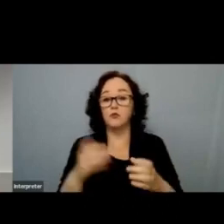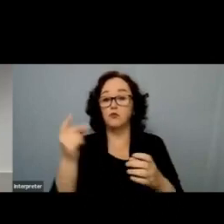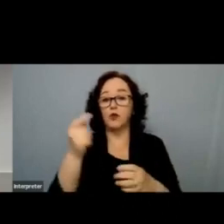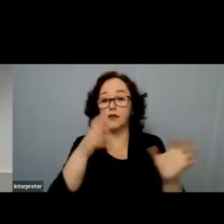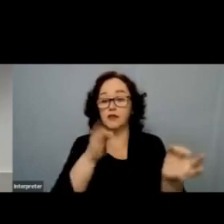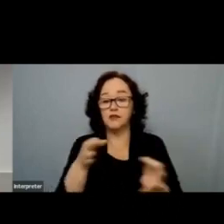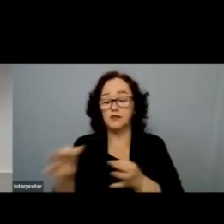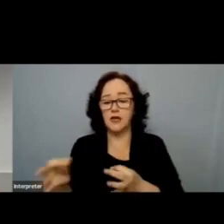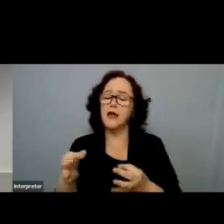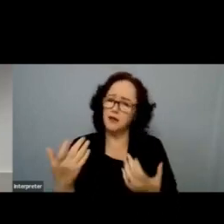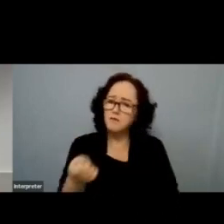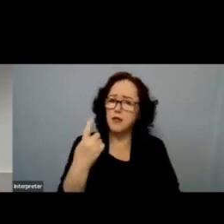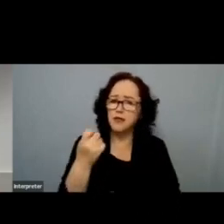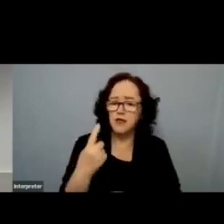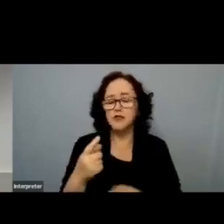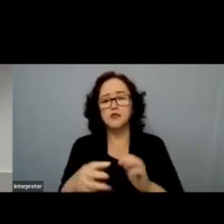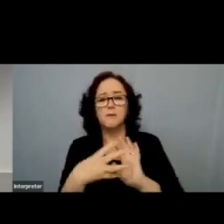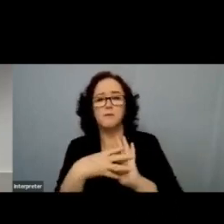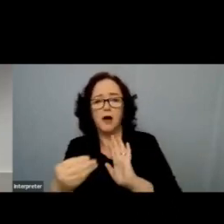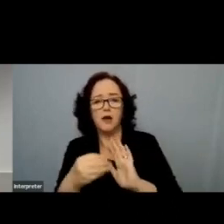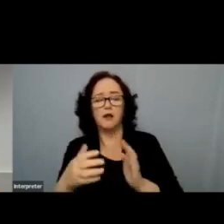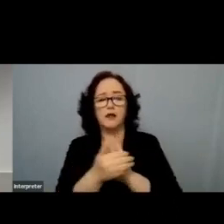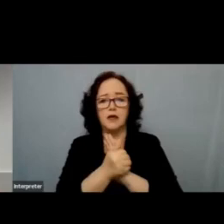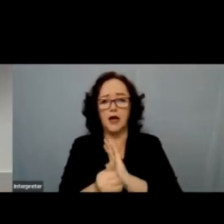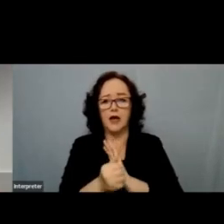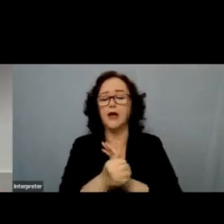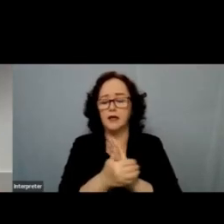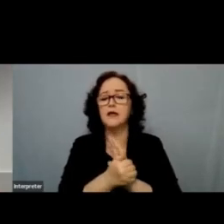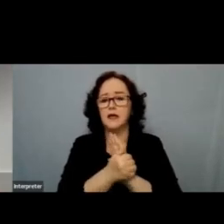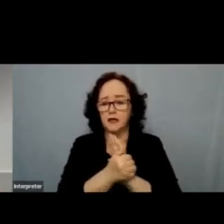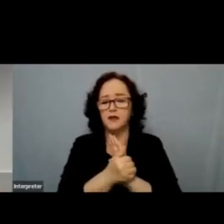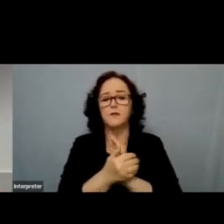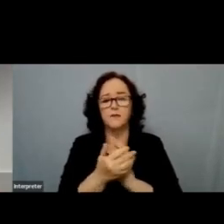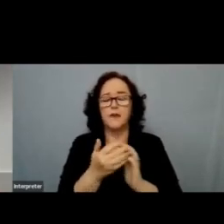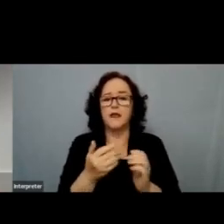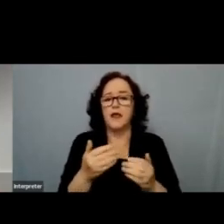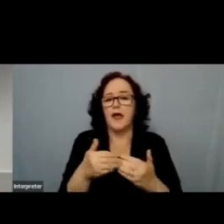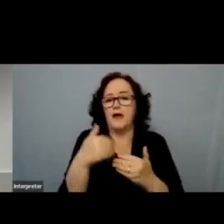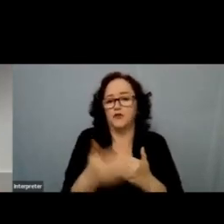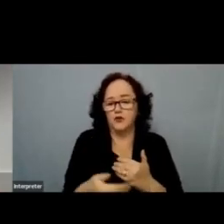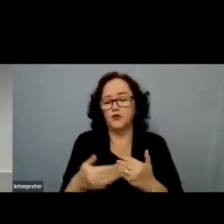sense to model our guide after the already existing Criminal and Juvenile Justice Best Practice Guide written by Judy